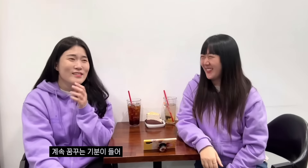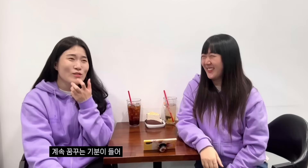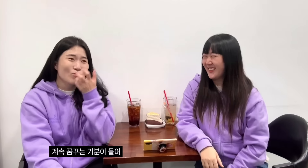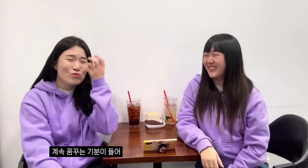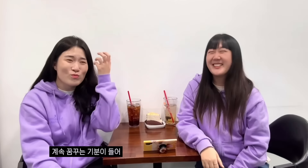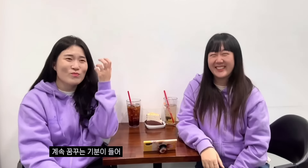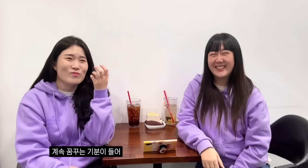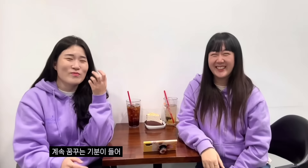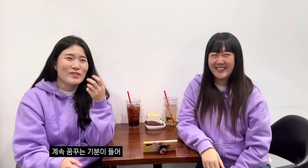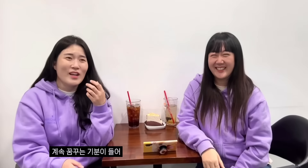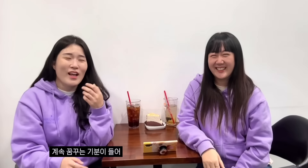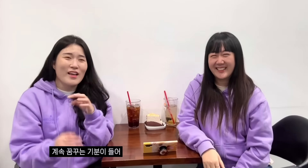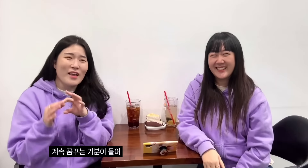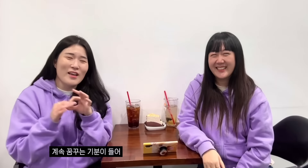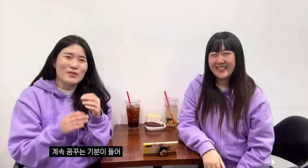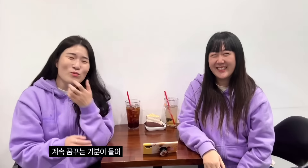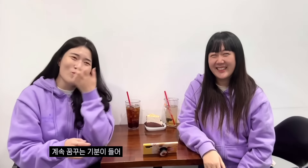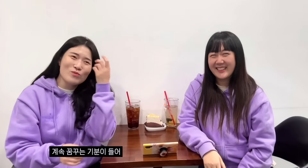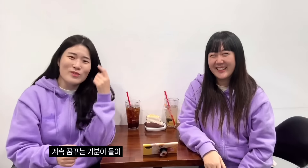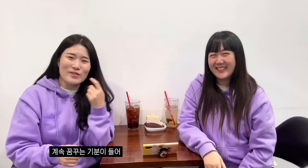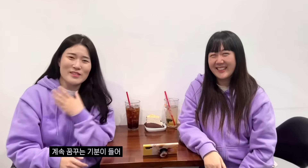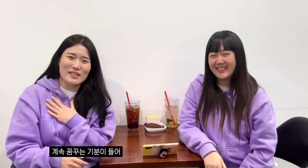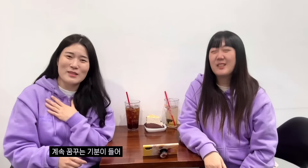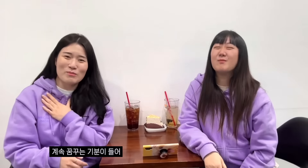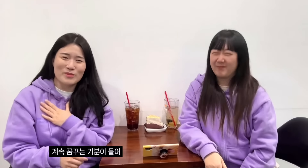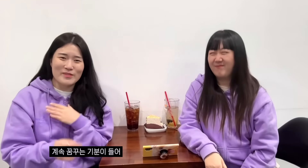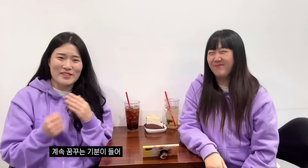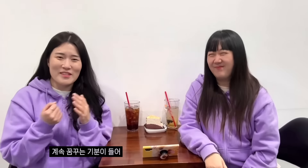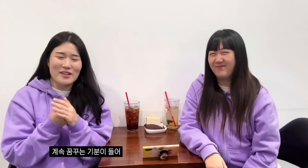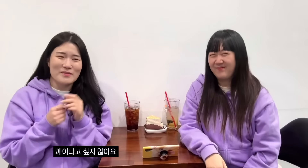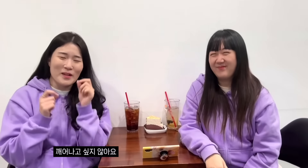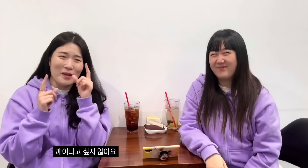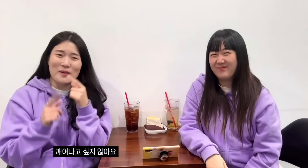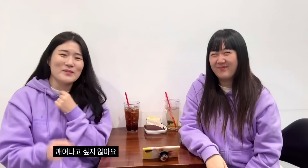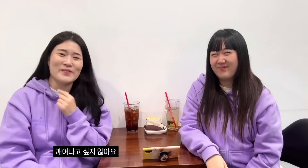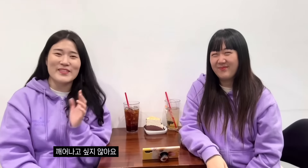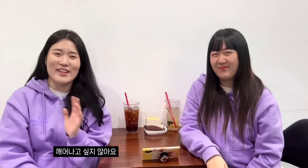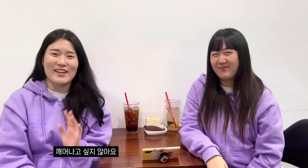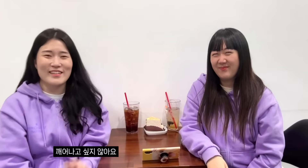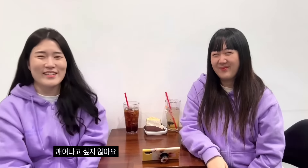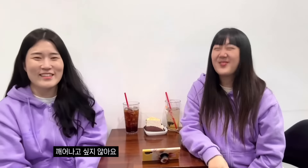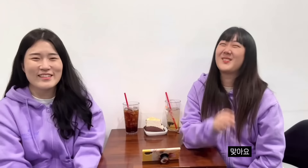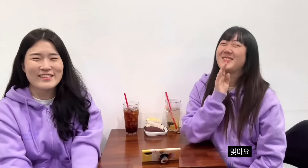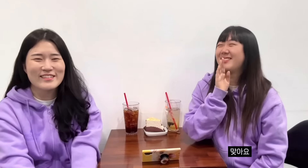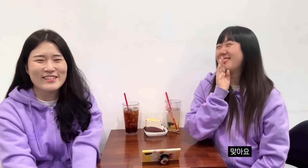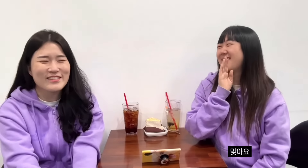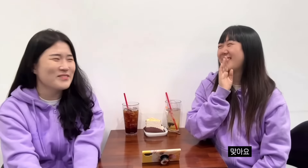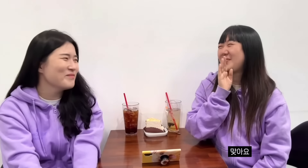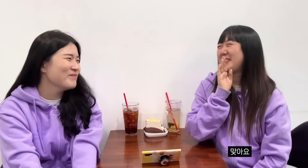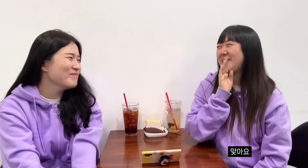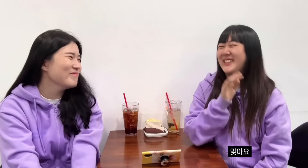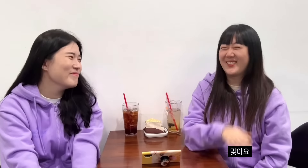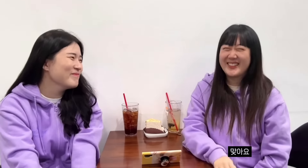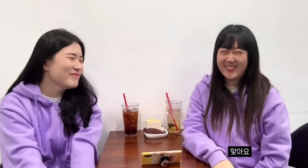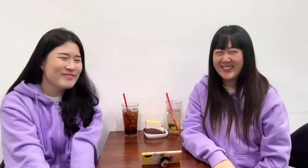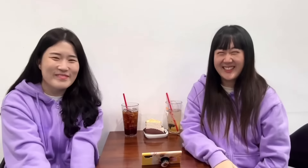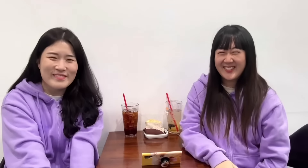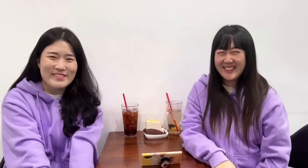I keep feeling like I'm dreaming, I don't want to wake up that's right